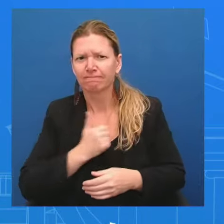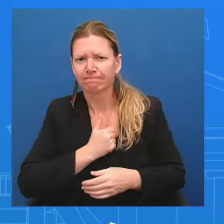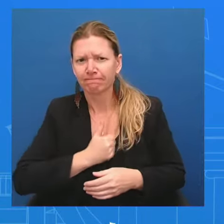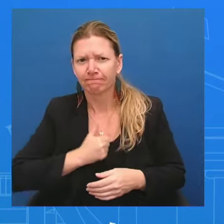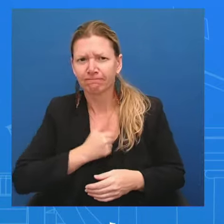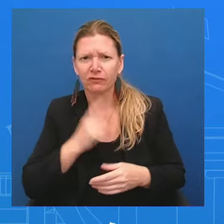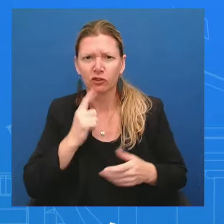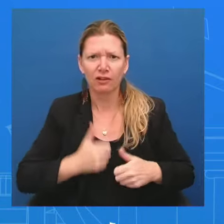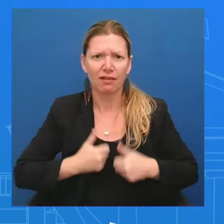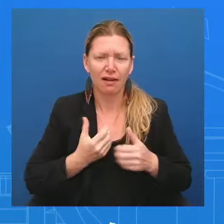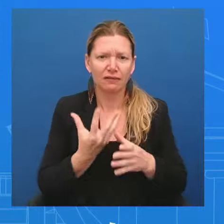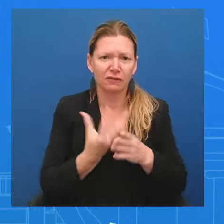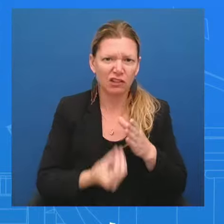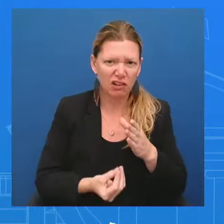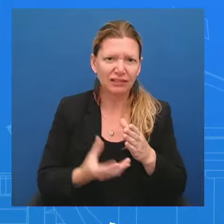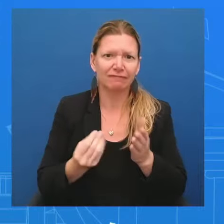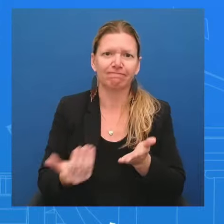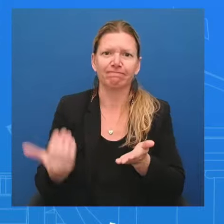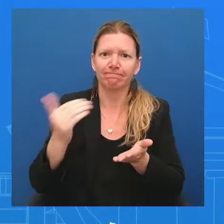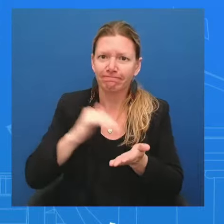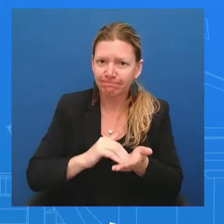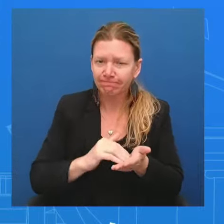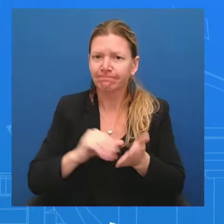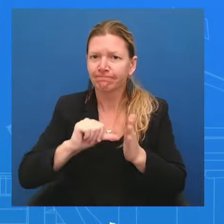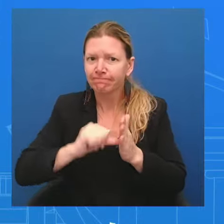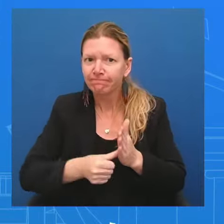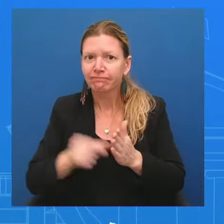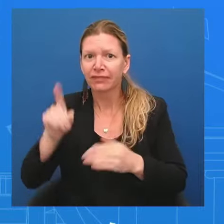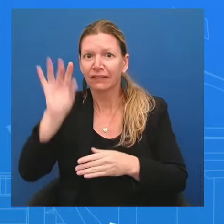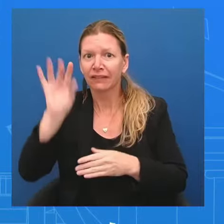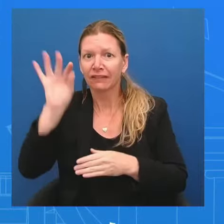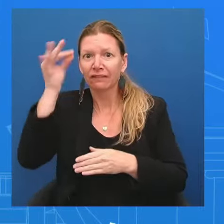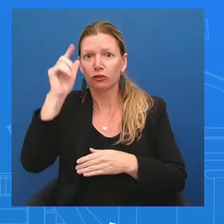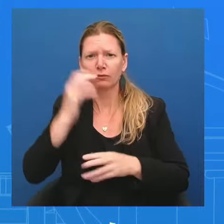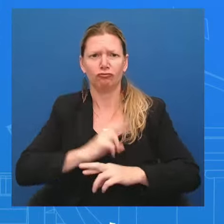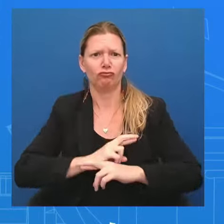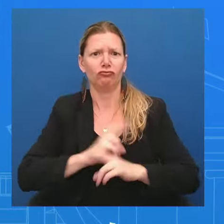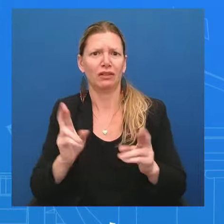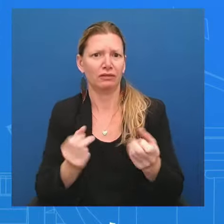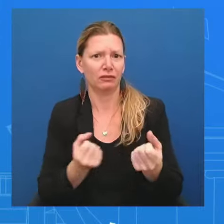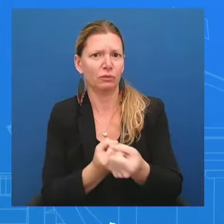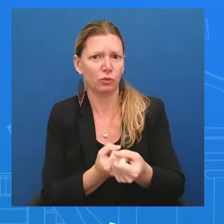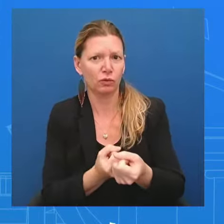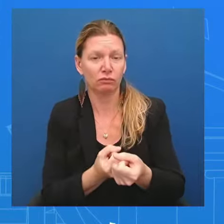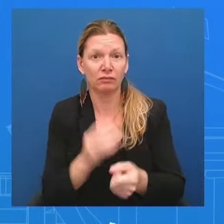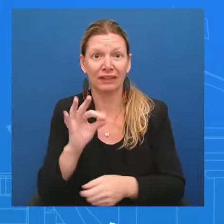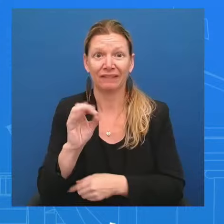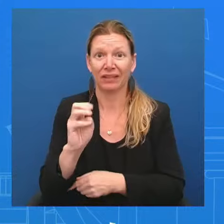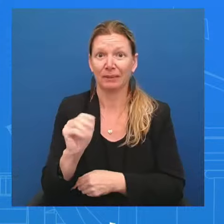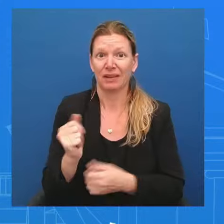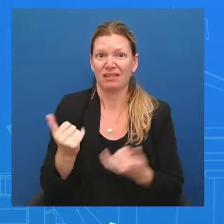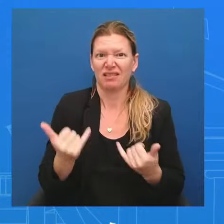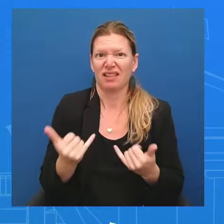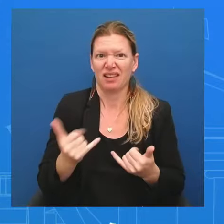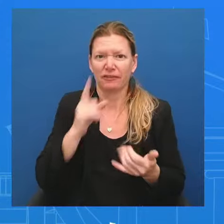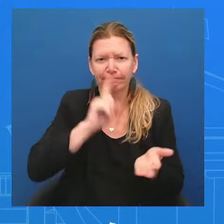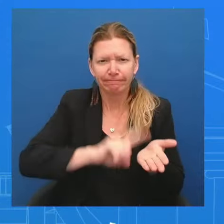As we speak, FEMA is conducting damage assessments with their state and local counterparts, and tomorrow the FEMA administrator